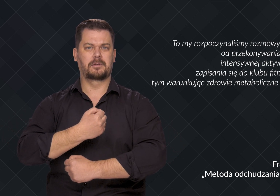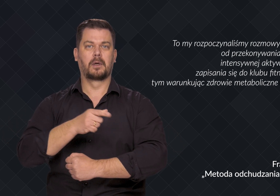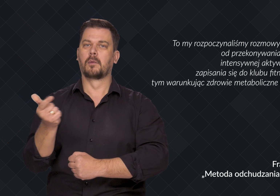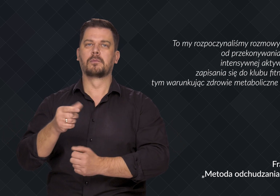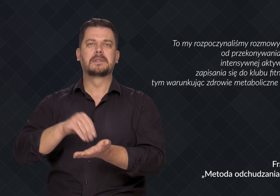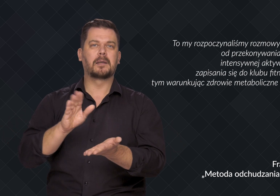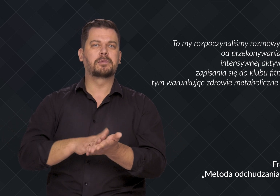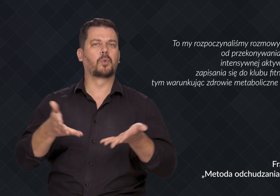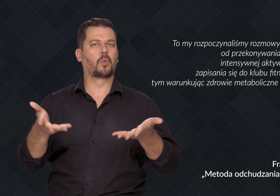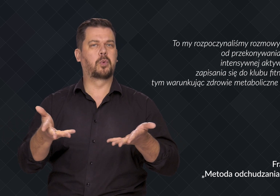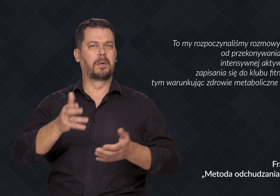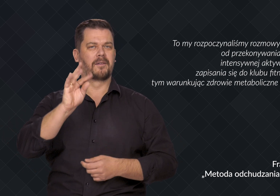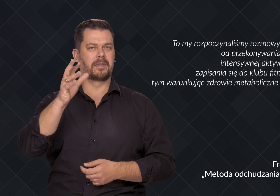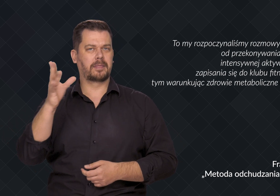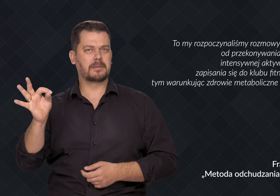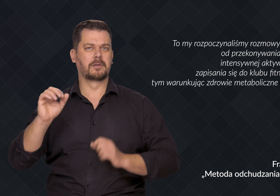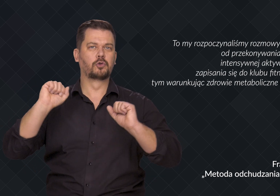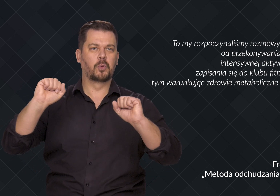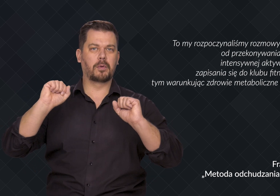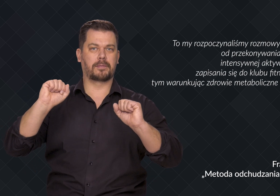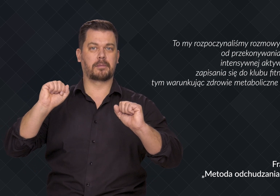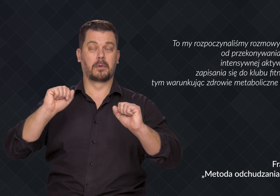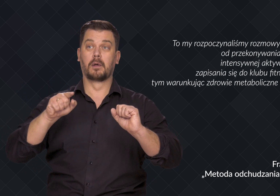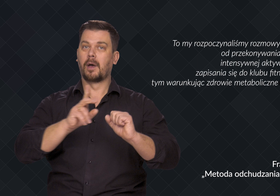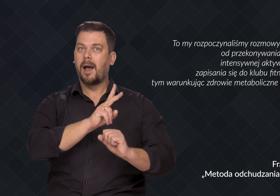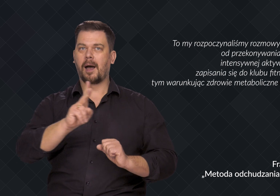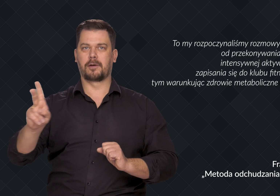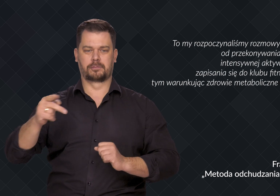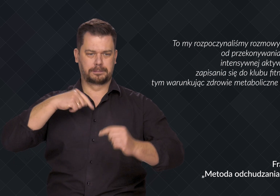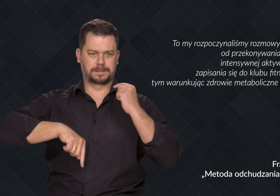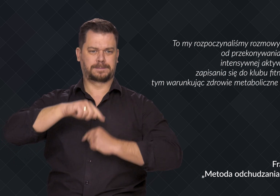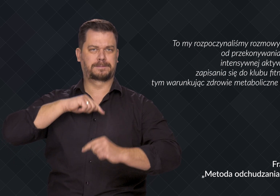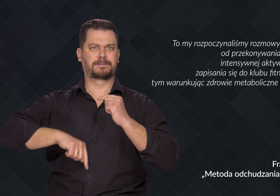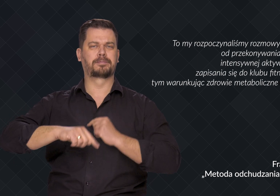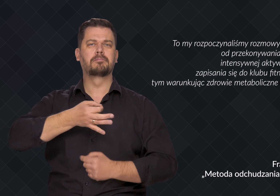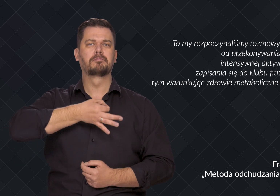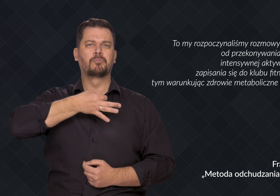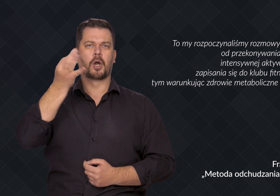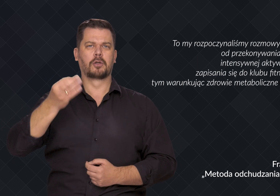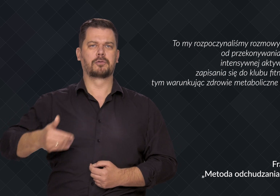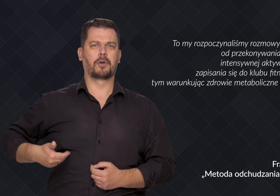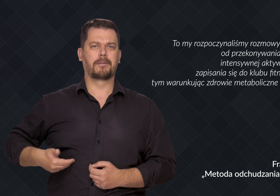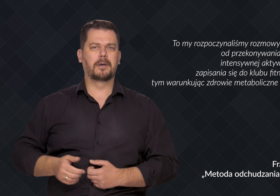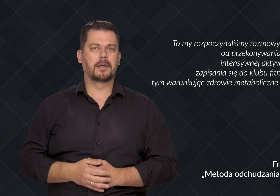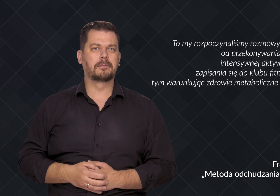joining a fitness club or gym, thus conditioning the metabolic health of each of you.